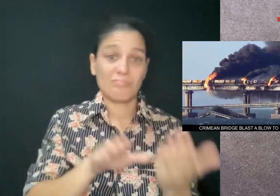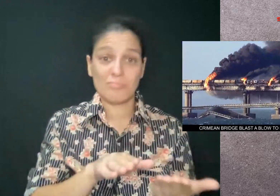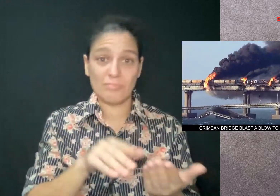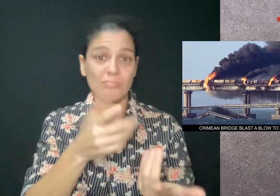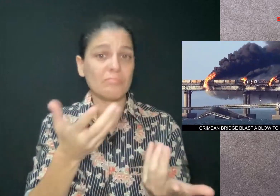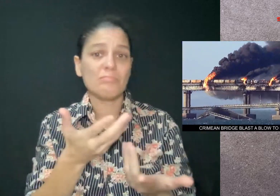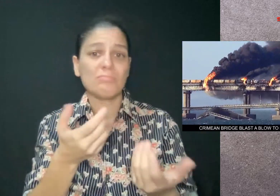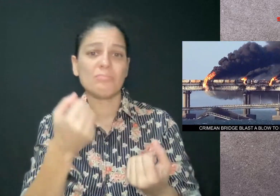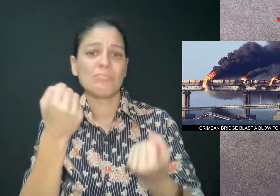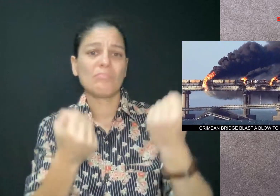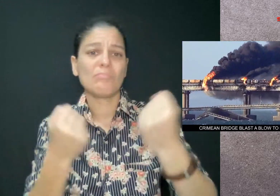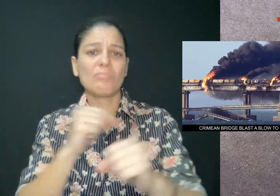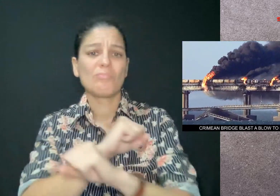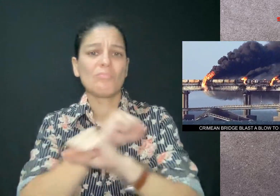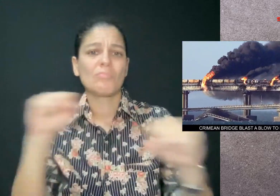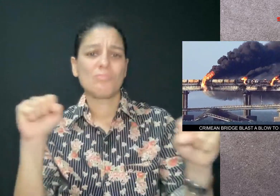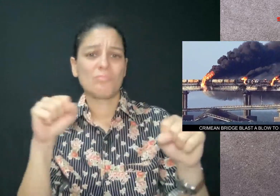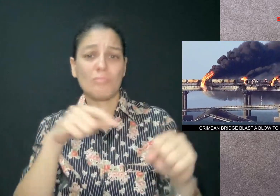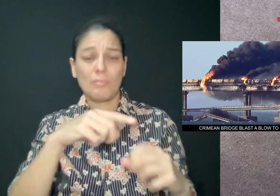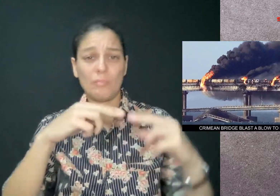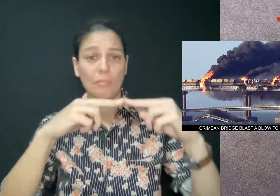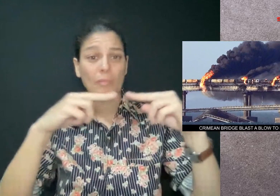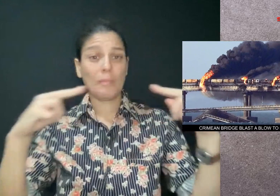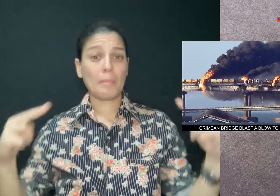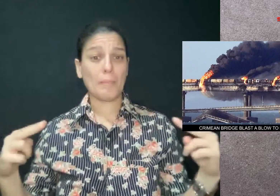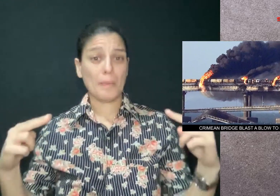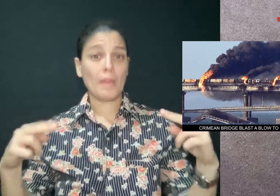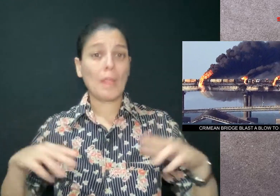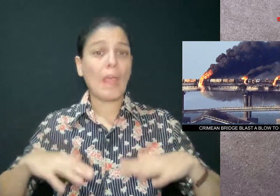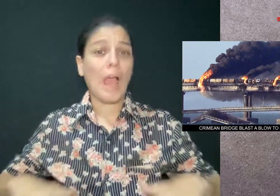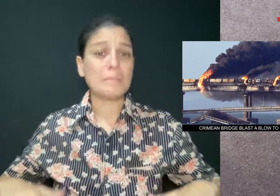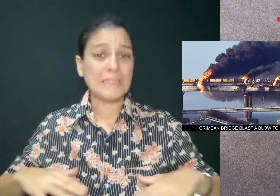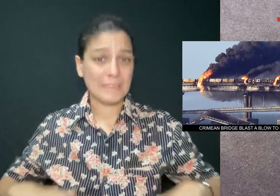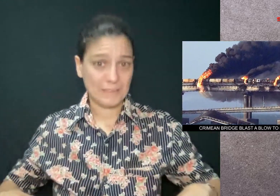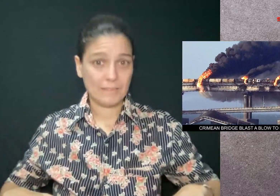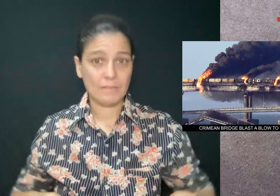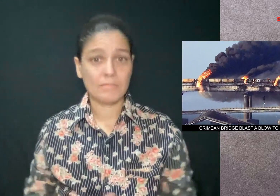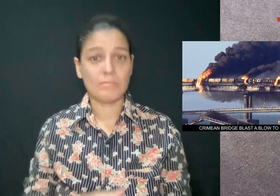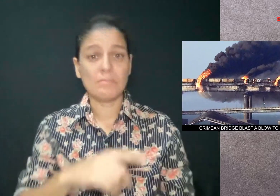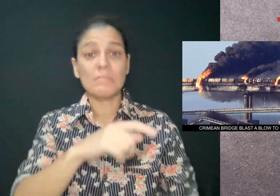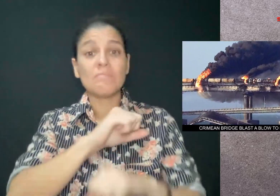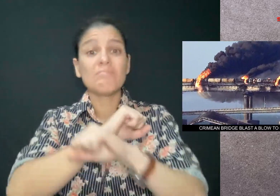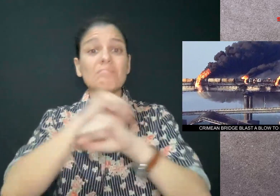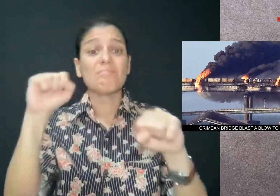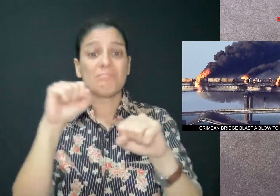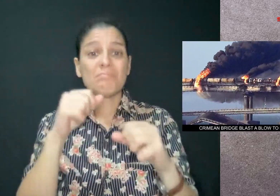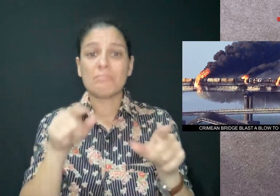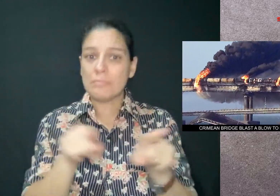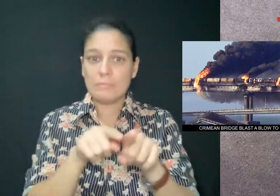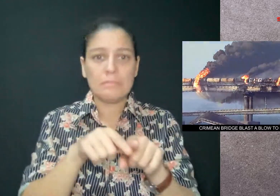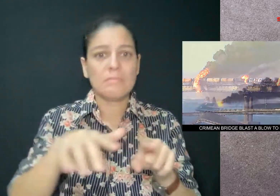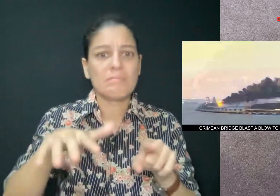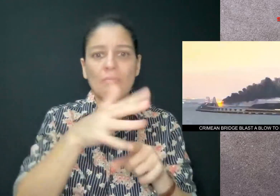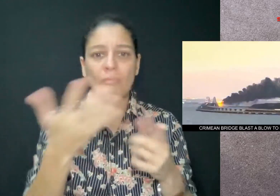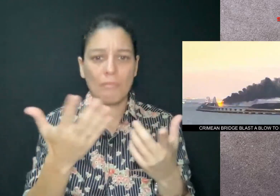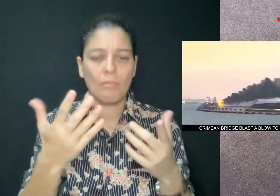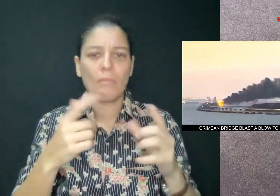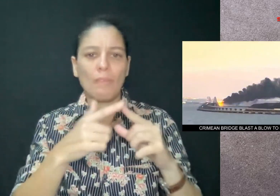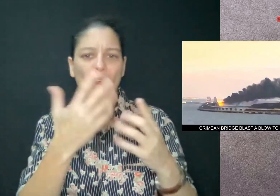three people were killed after a bridge explosion in Crimea the blasts also caused parts of